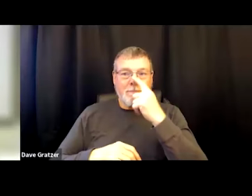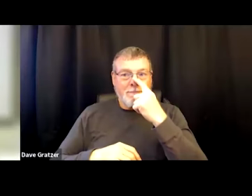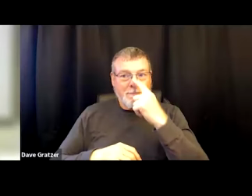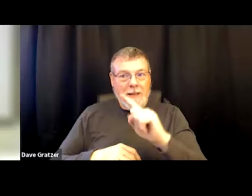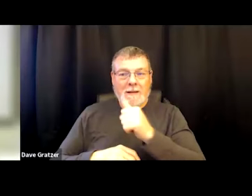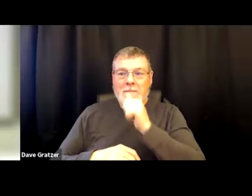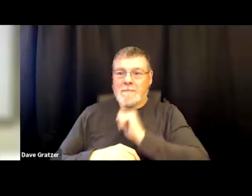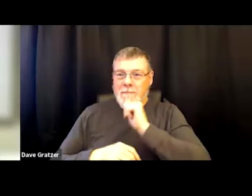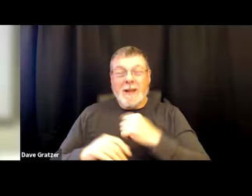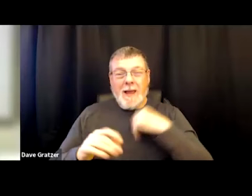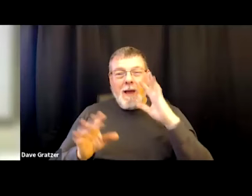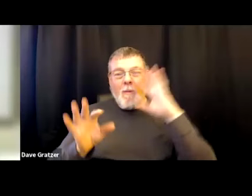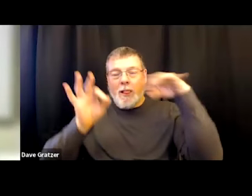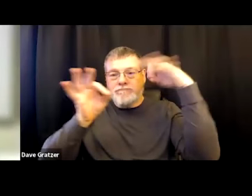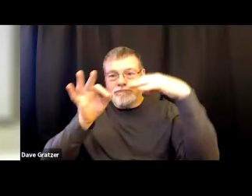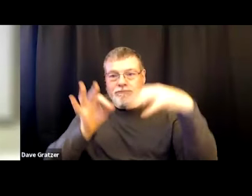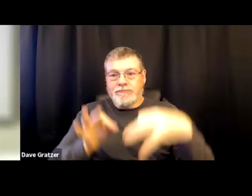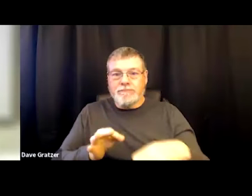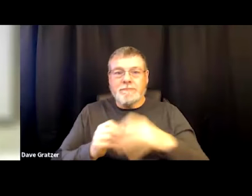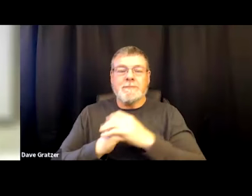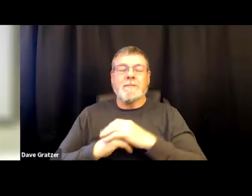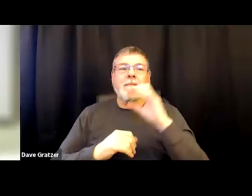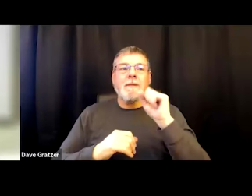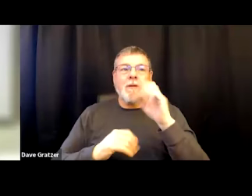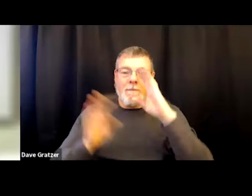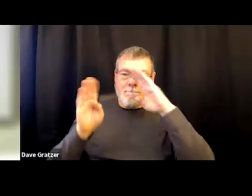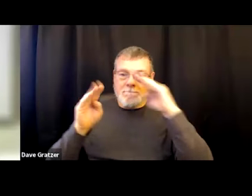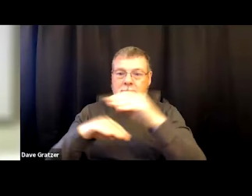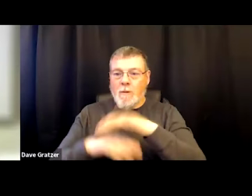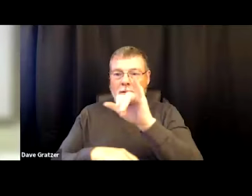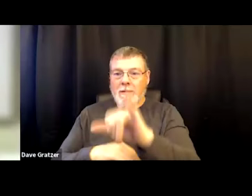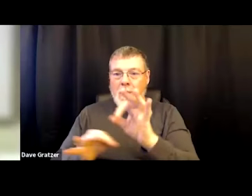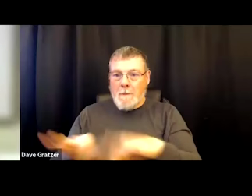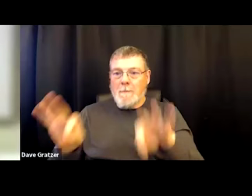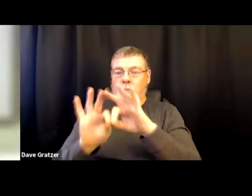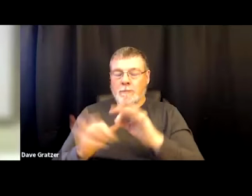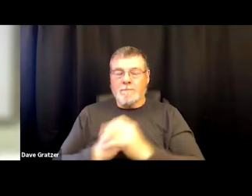I'll move quickly through some of the slides so we can focus on those that are the most important.